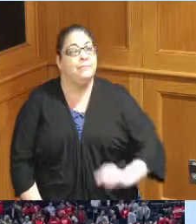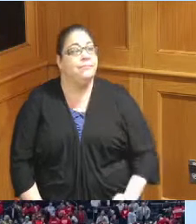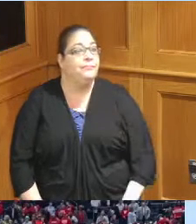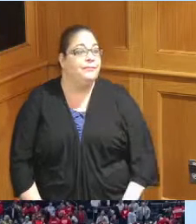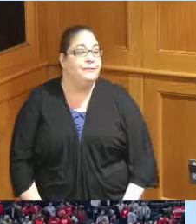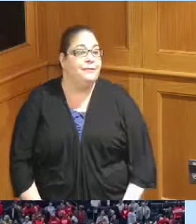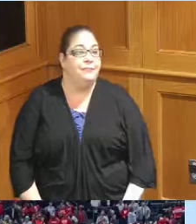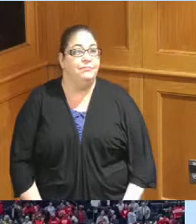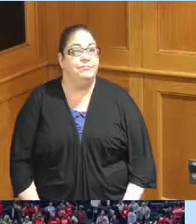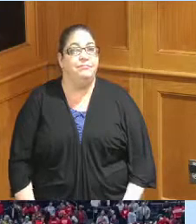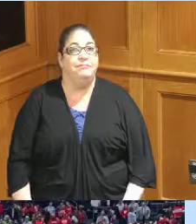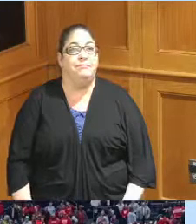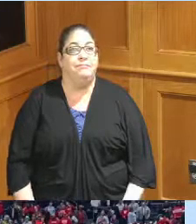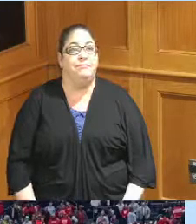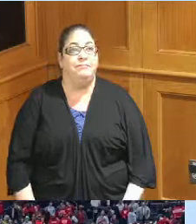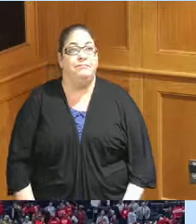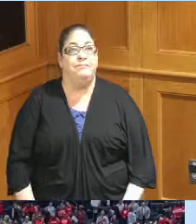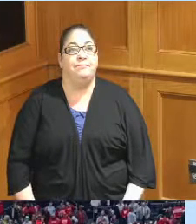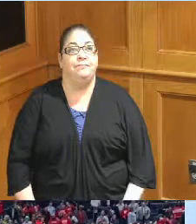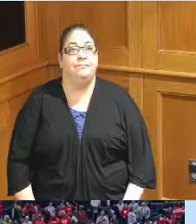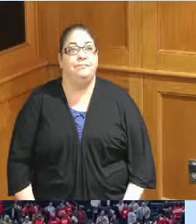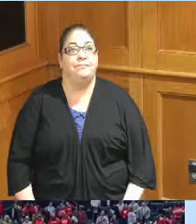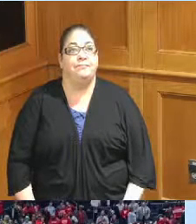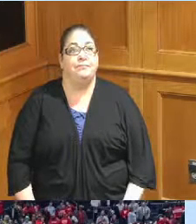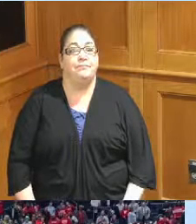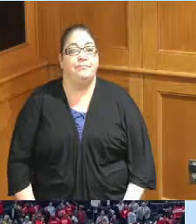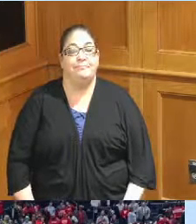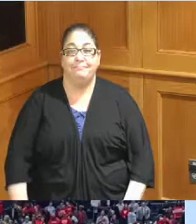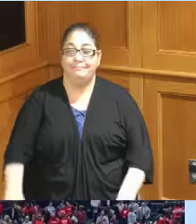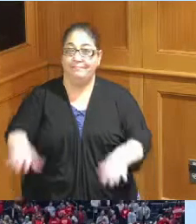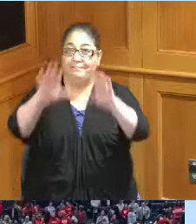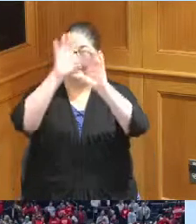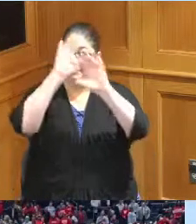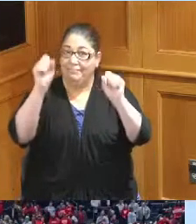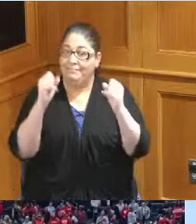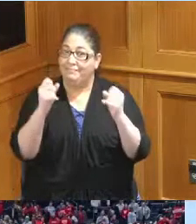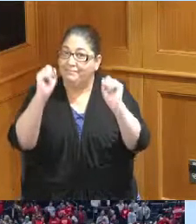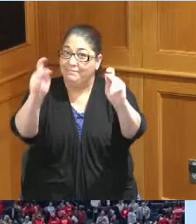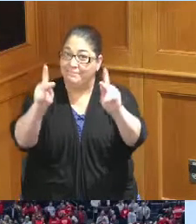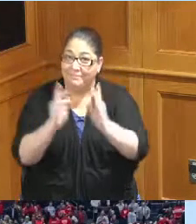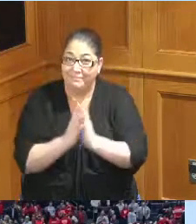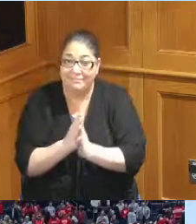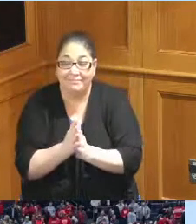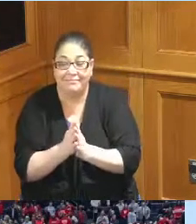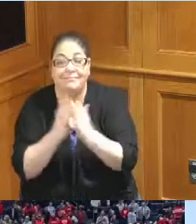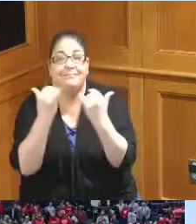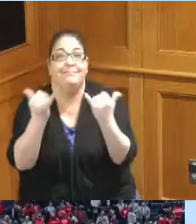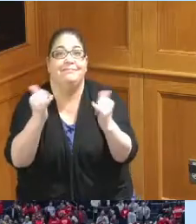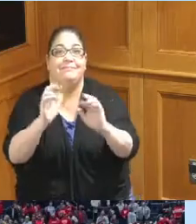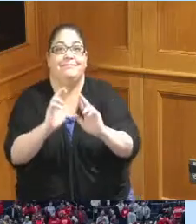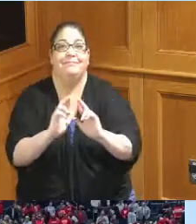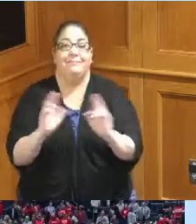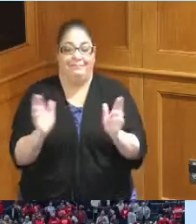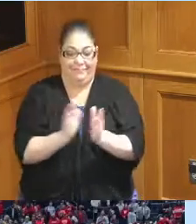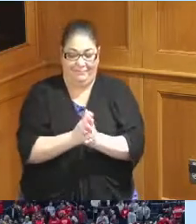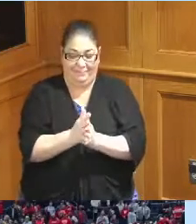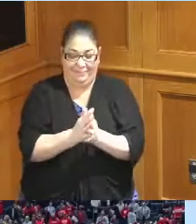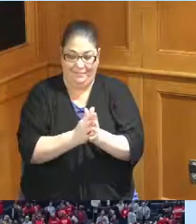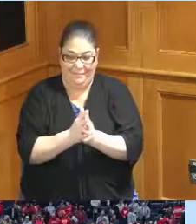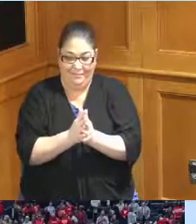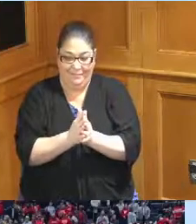okay and now my paperwork